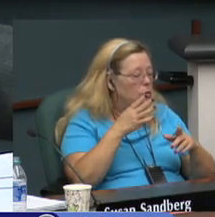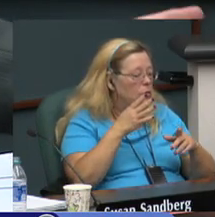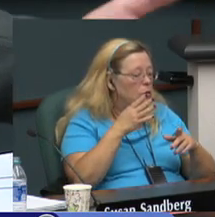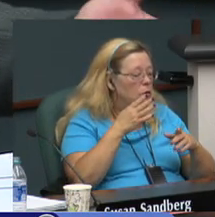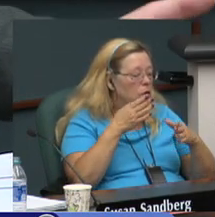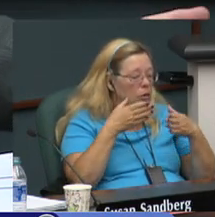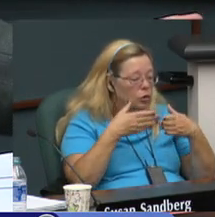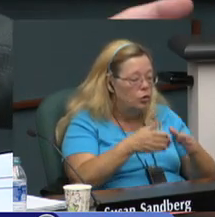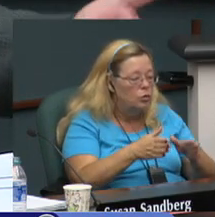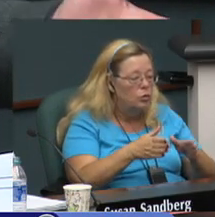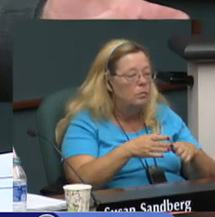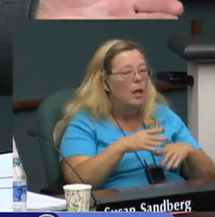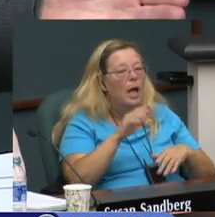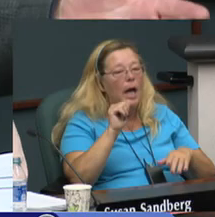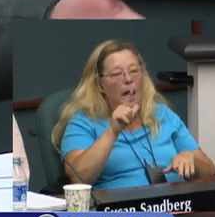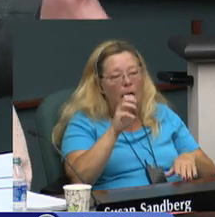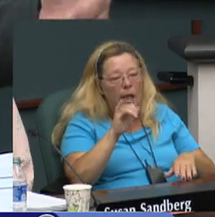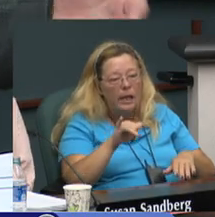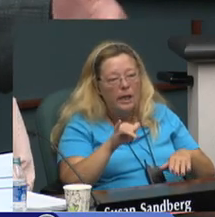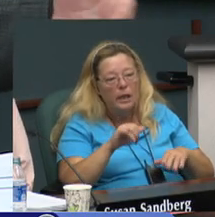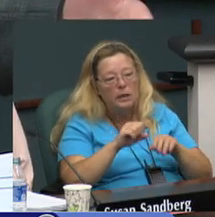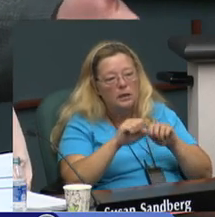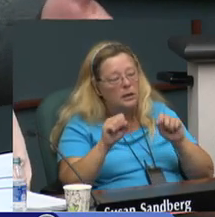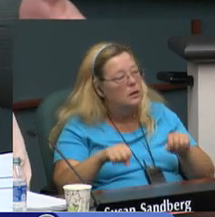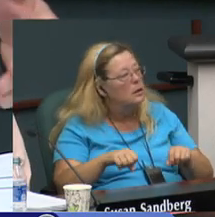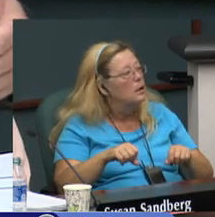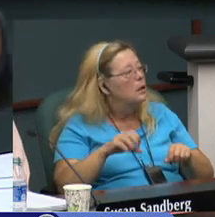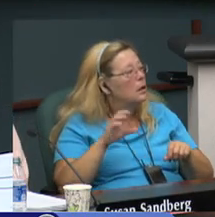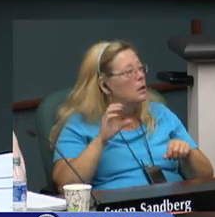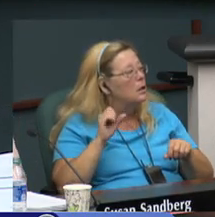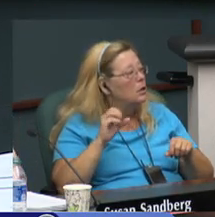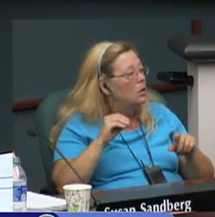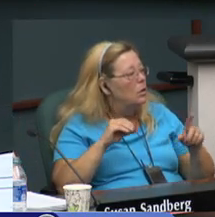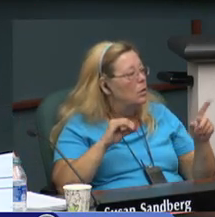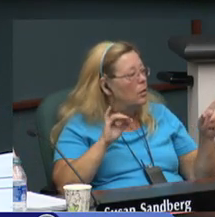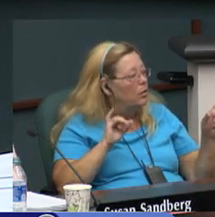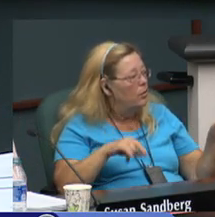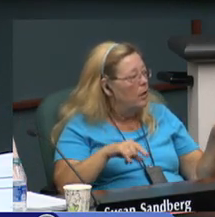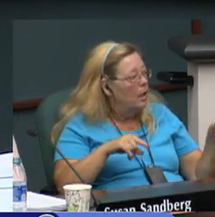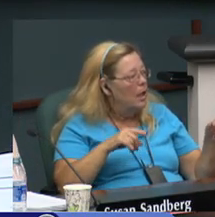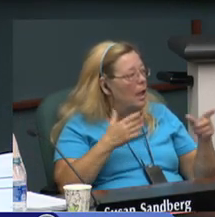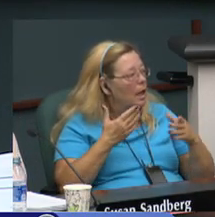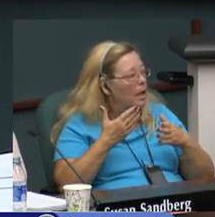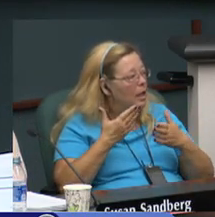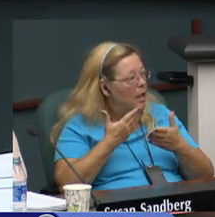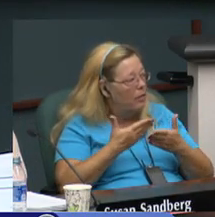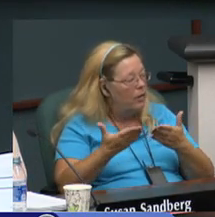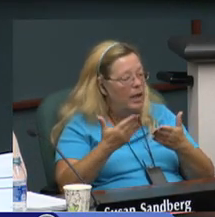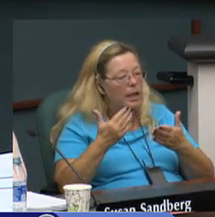alley system yes I misspoke earlier the things things have carried over but